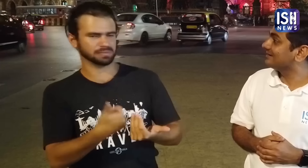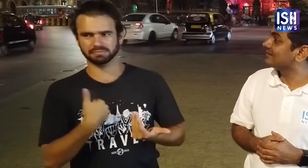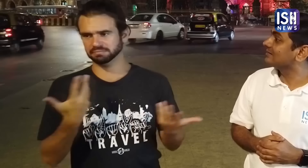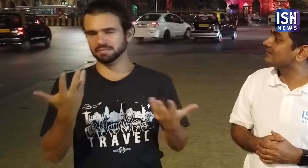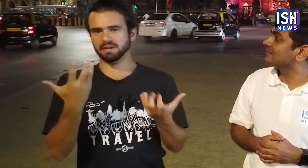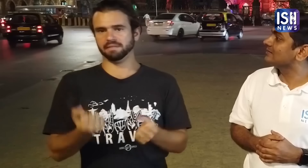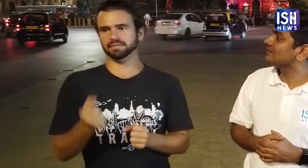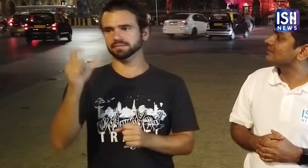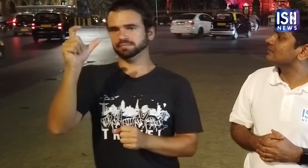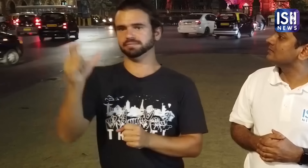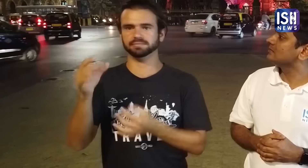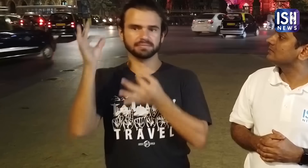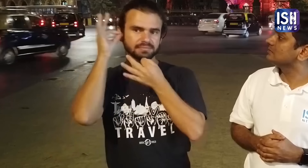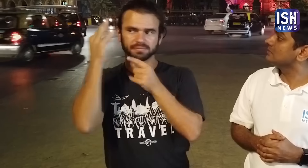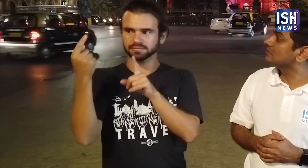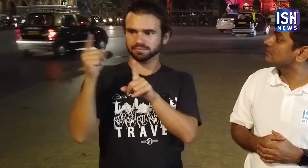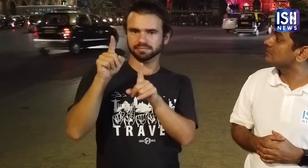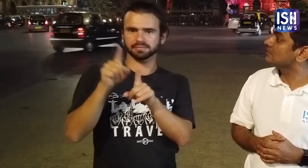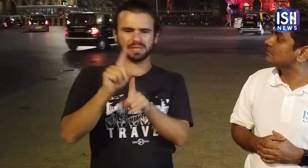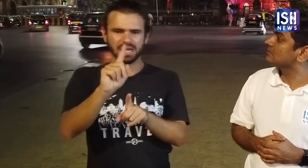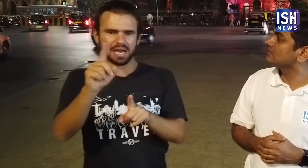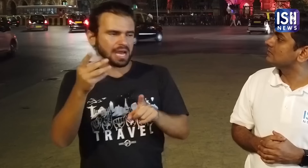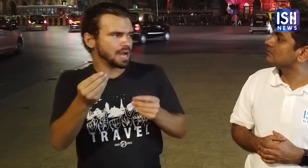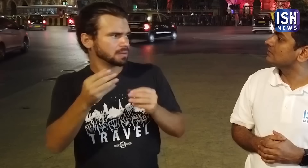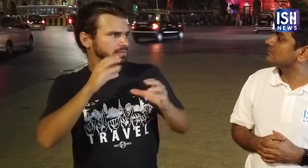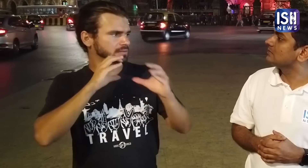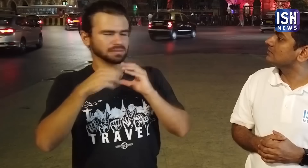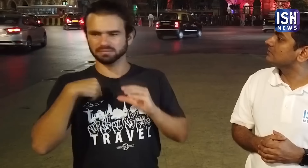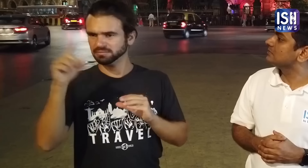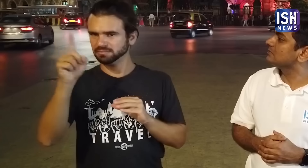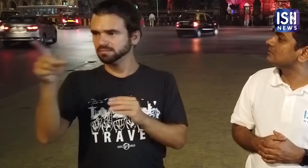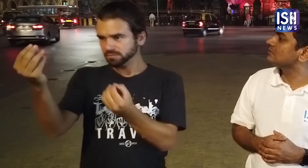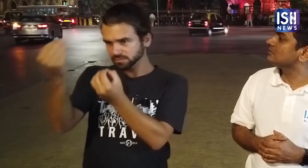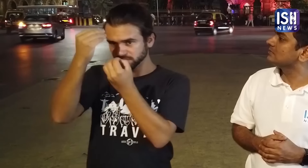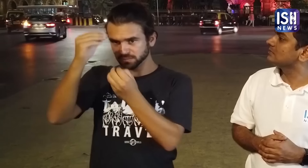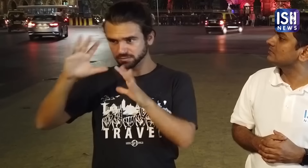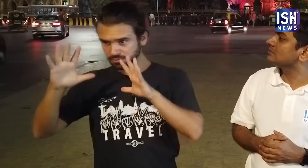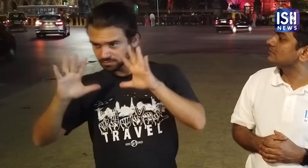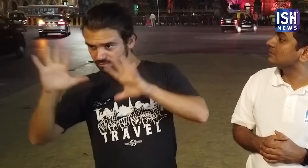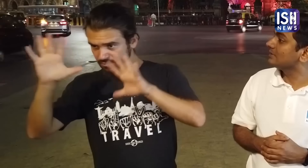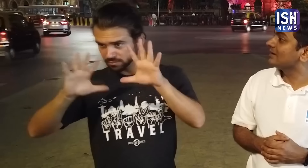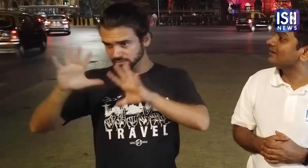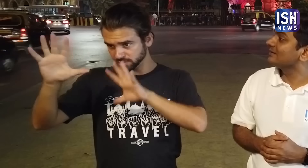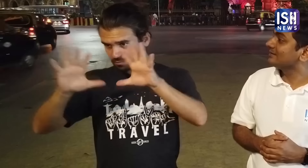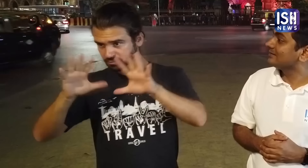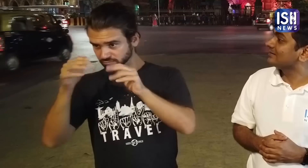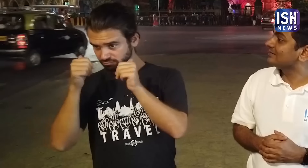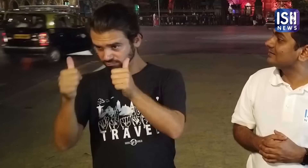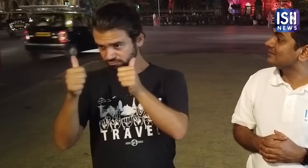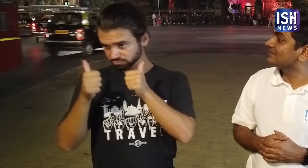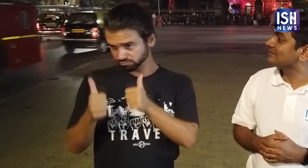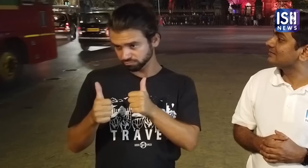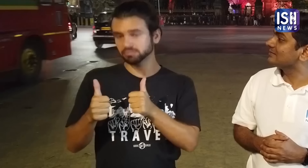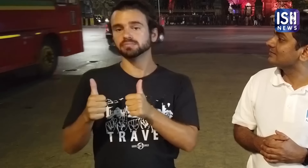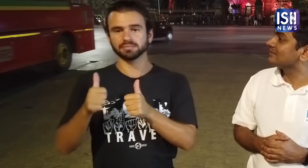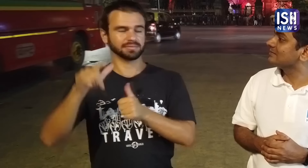I had a Hearing instructor. When he asked me how to communicate, I said no and told him to teach me the right gestures. Once we were comfortable